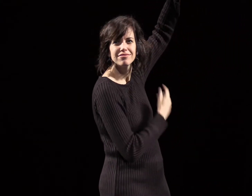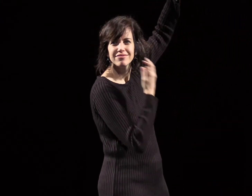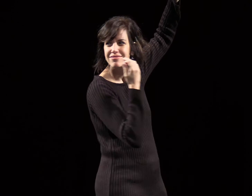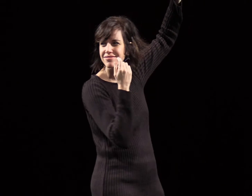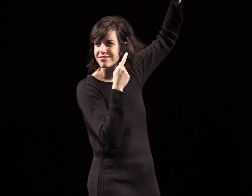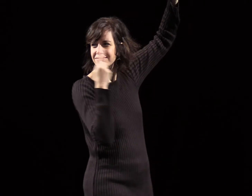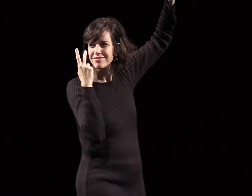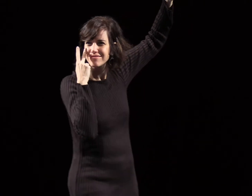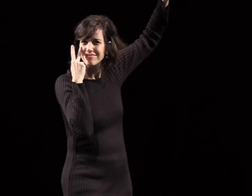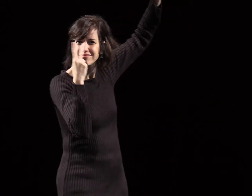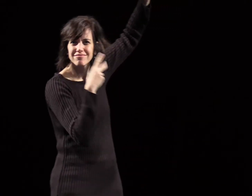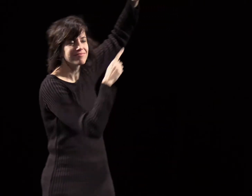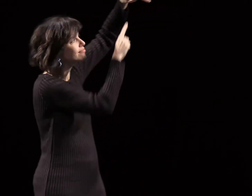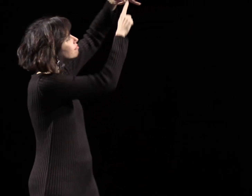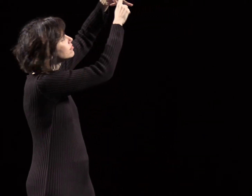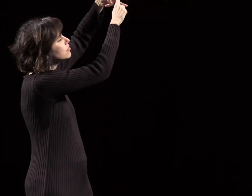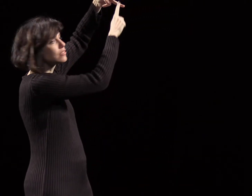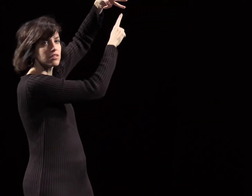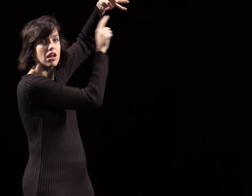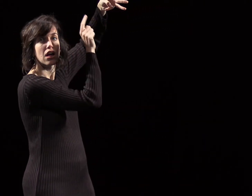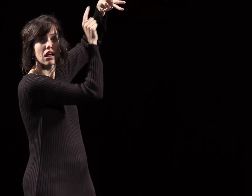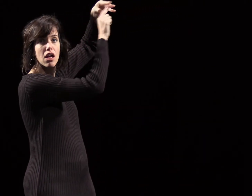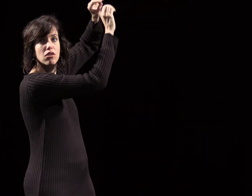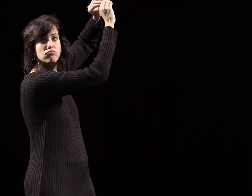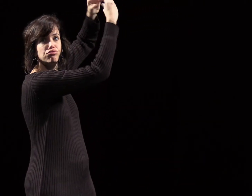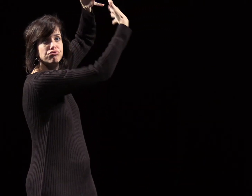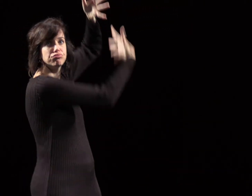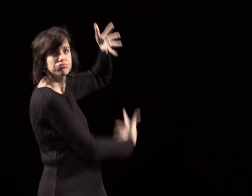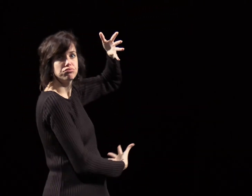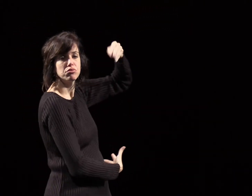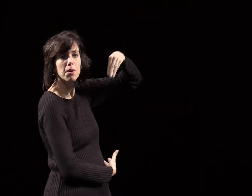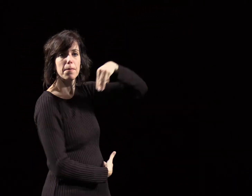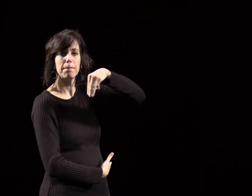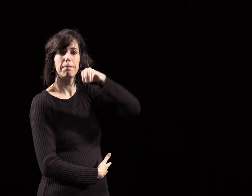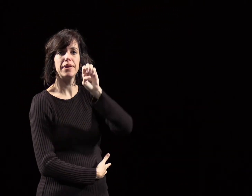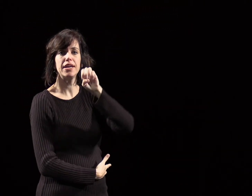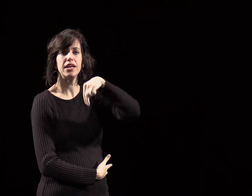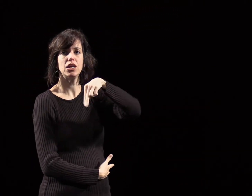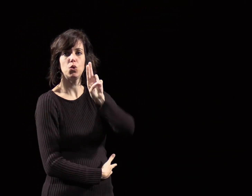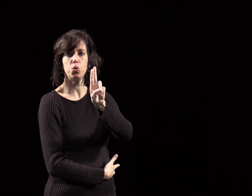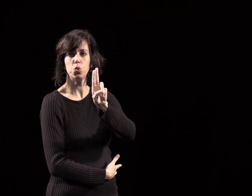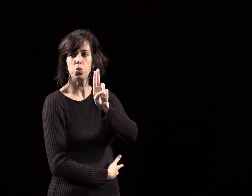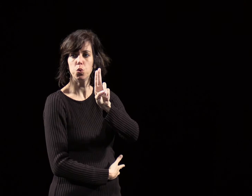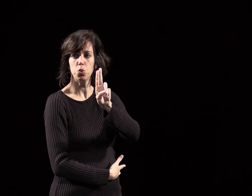Does everyone see that the 4 lines? That's the menu.